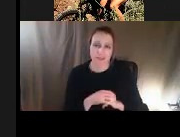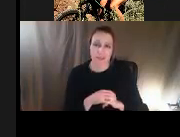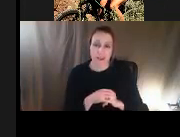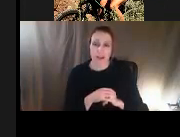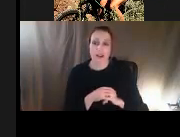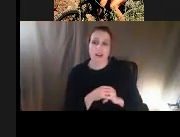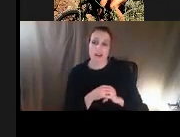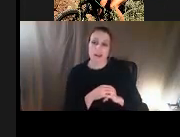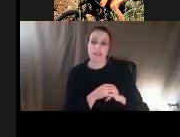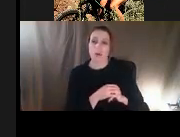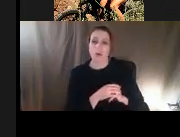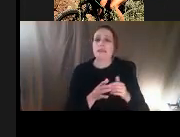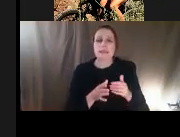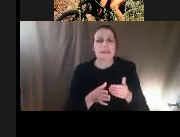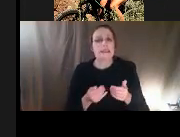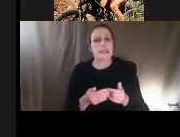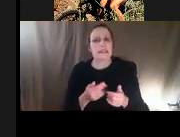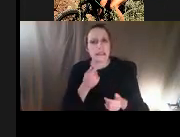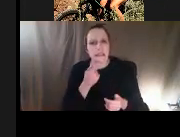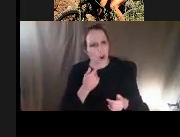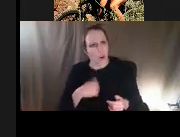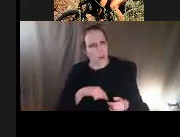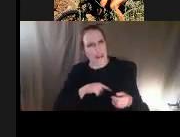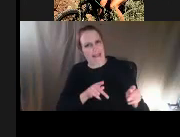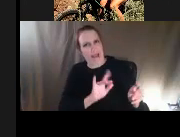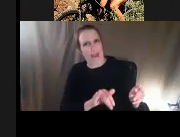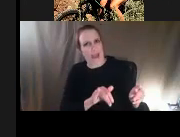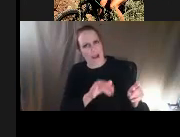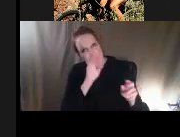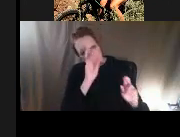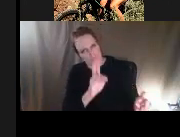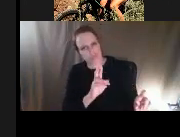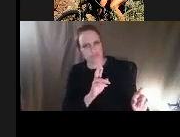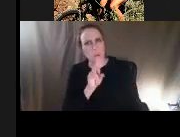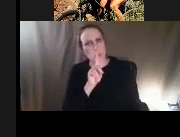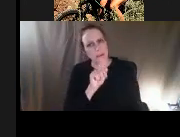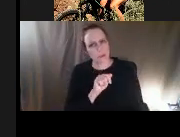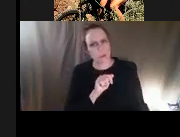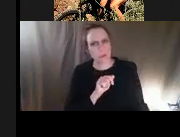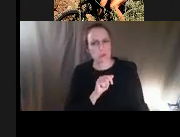what we do, because it is a huge foundation of rehabilitation professionals, but it's